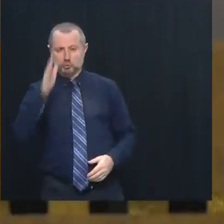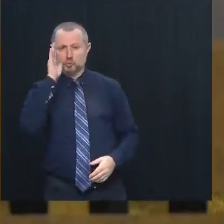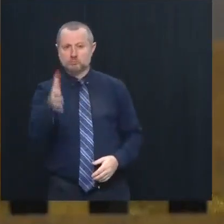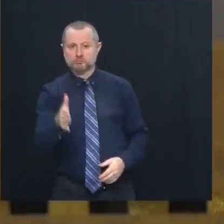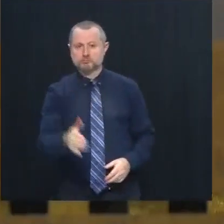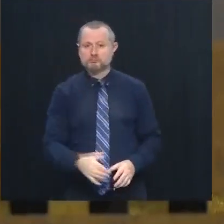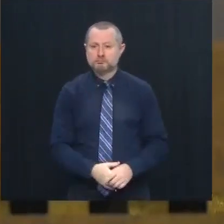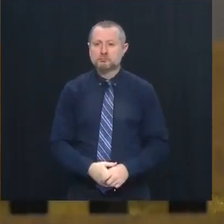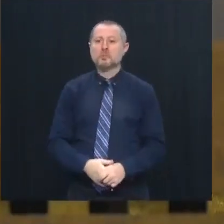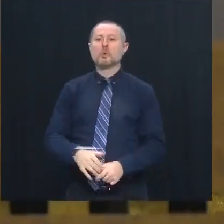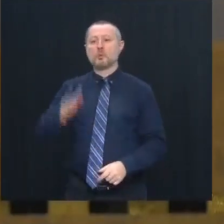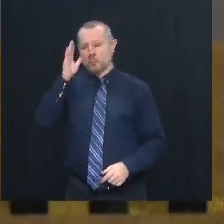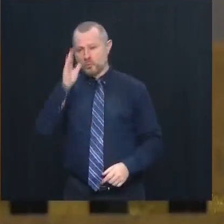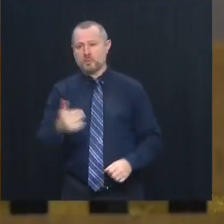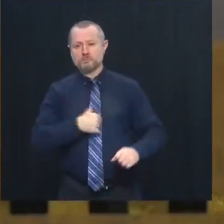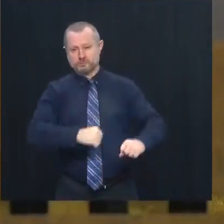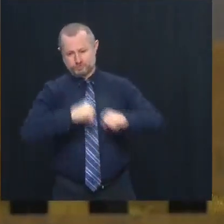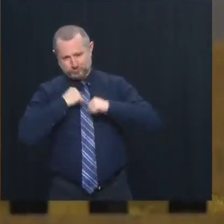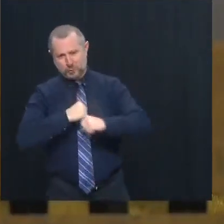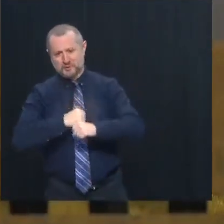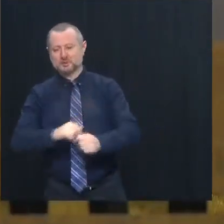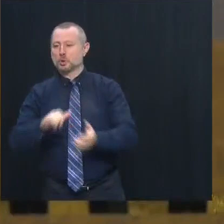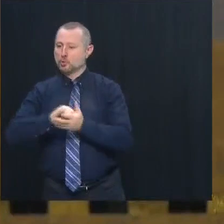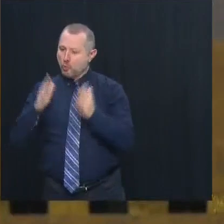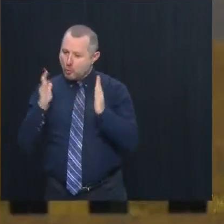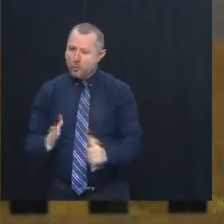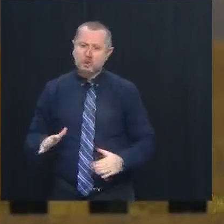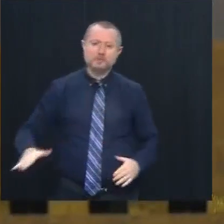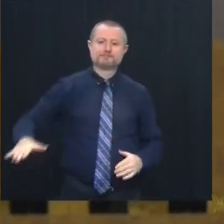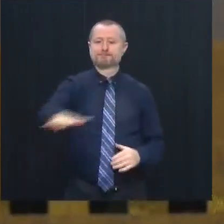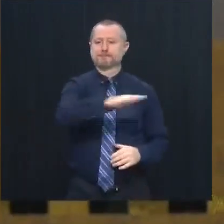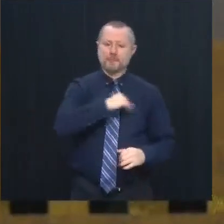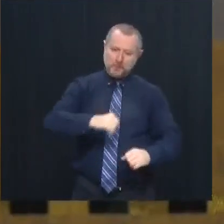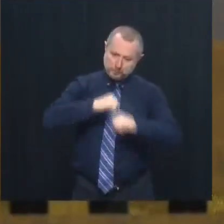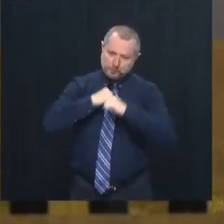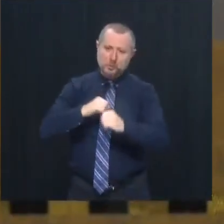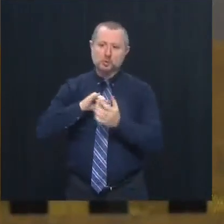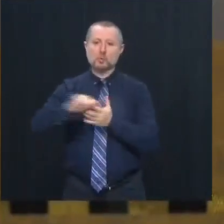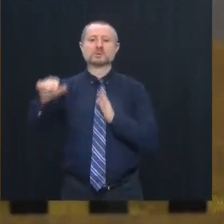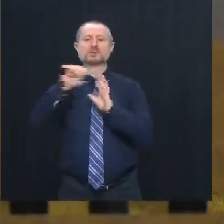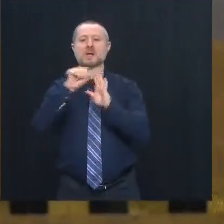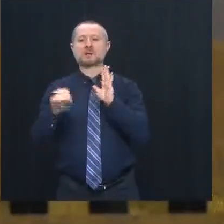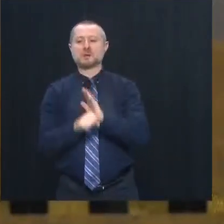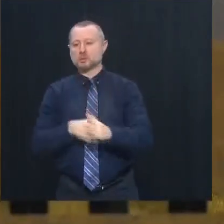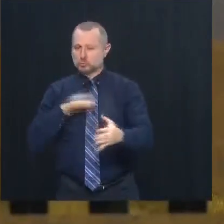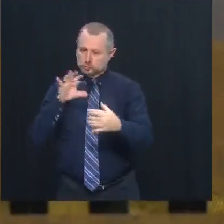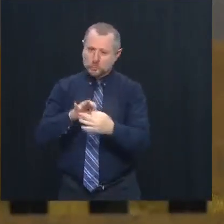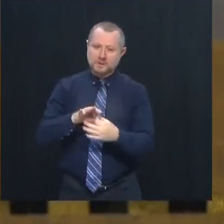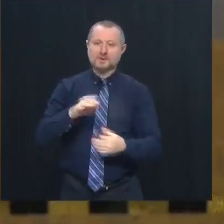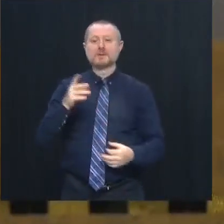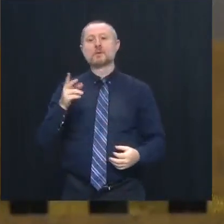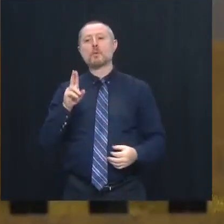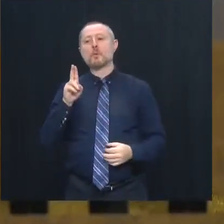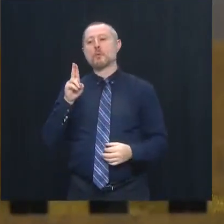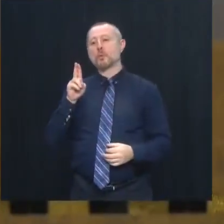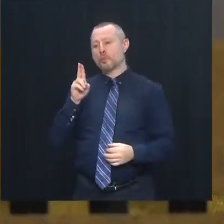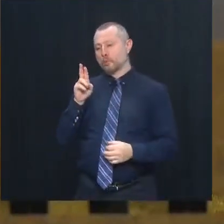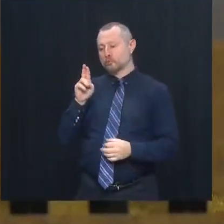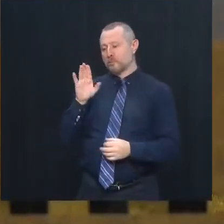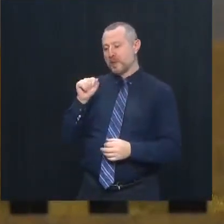AN EQUITABLE VACCINE PROCESS, WE WILL ENFORCE OUR LEGAL RIGHTS. WE WILL BRING LEGAL ACTION TO PROTECT NEW YORKERS.